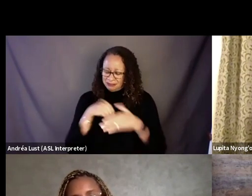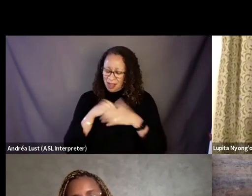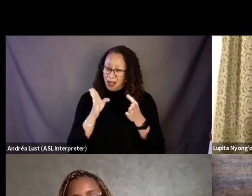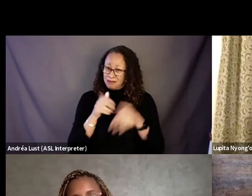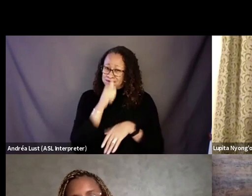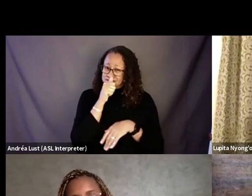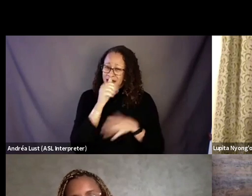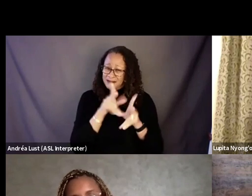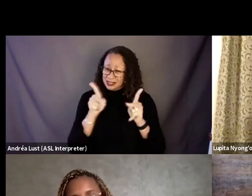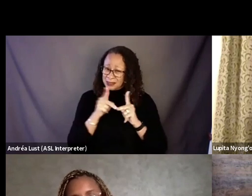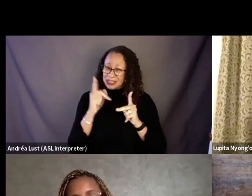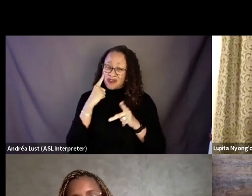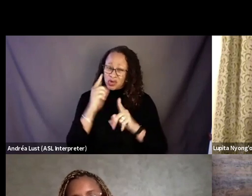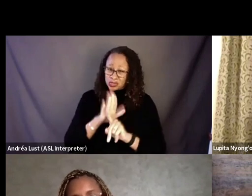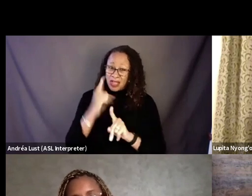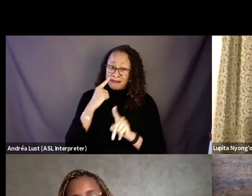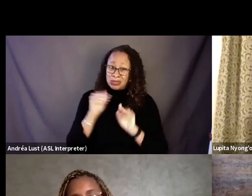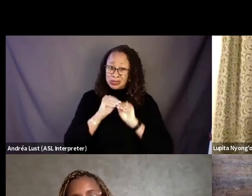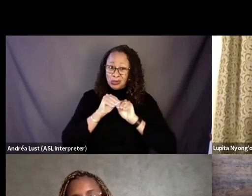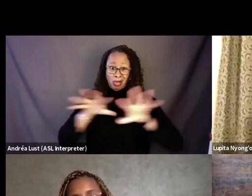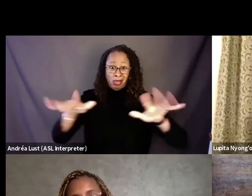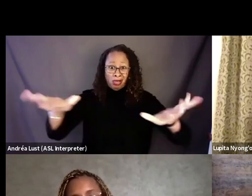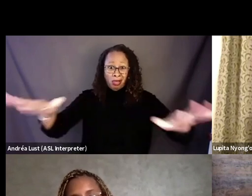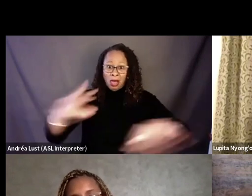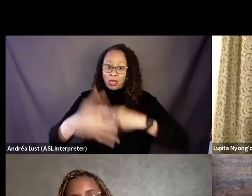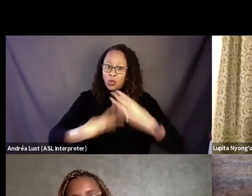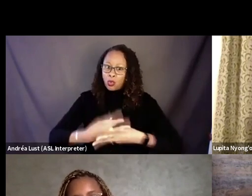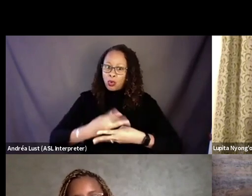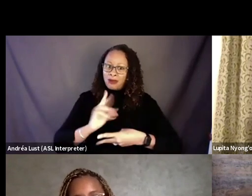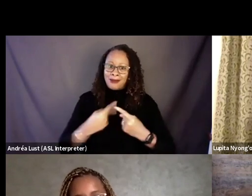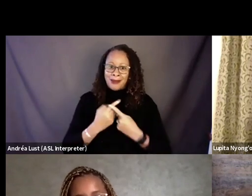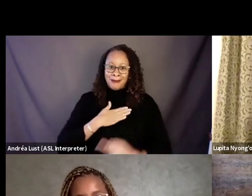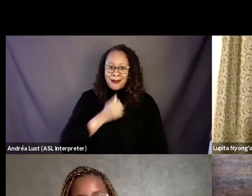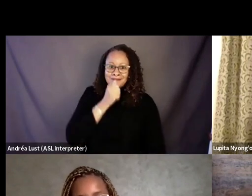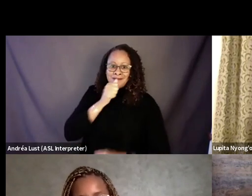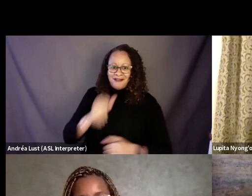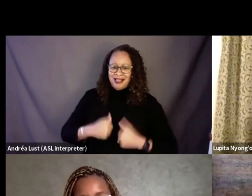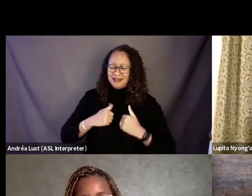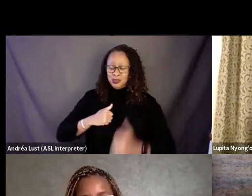for yourself, but to tell the world about our private life? No.